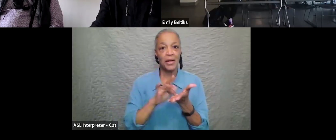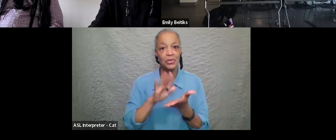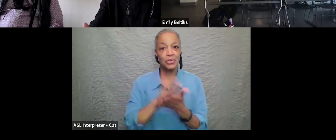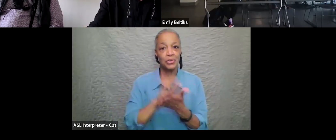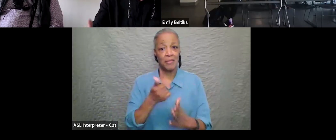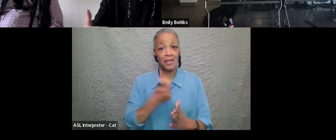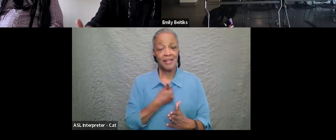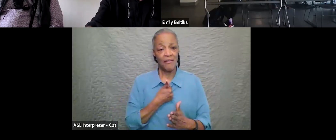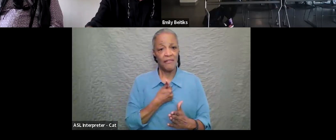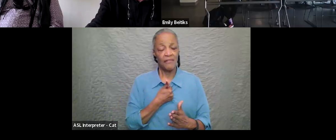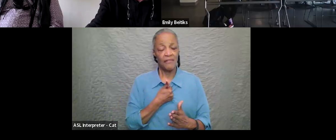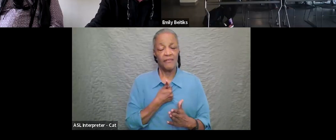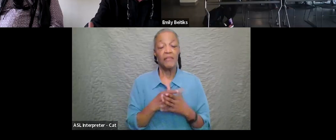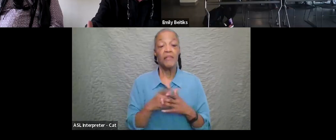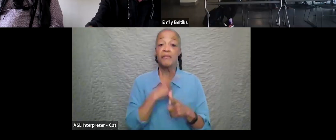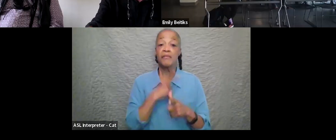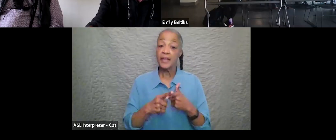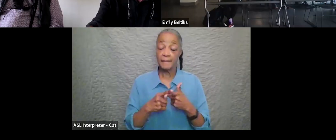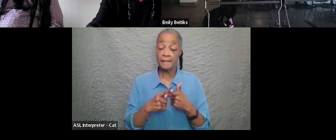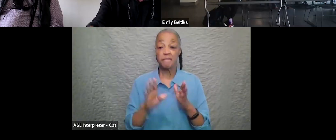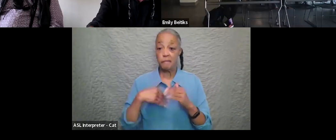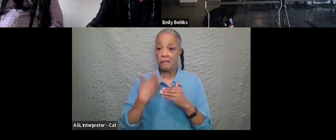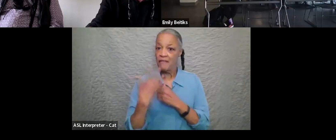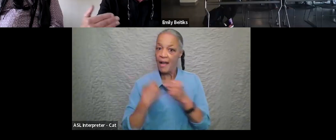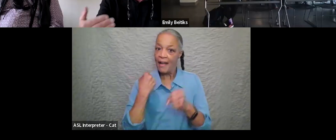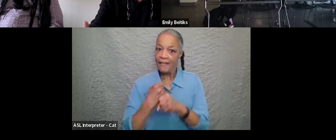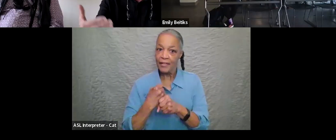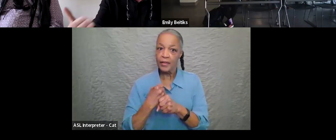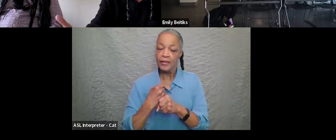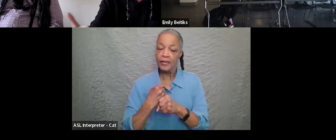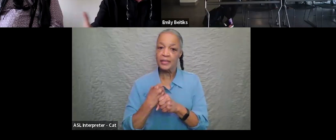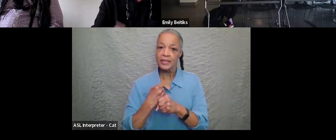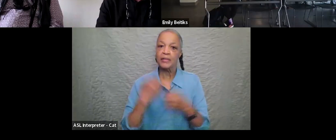And then I spent the next five years trying and eventually succeeding